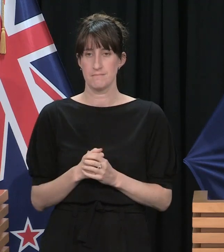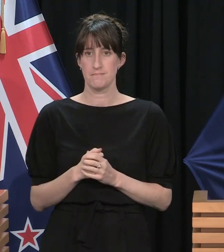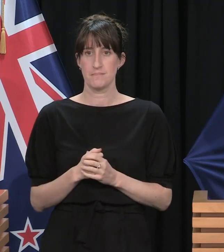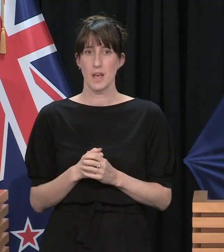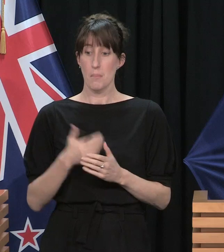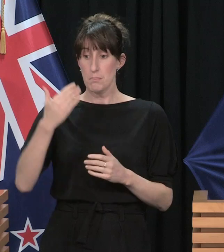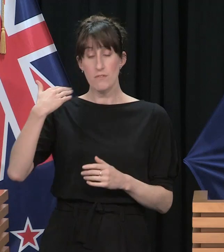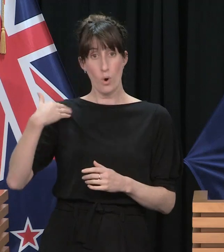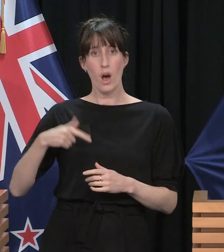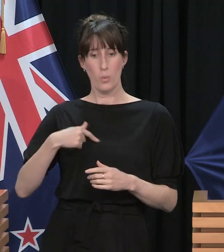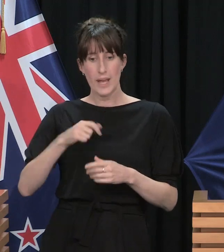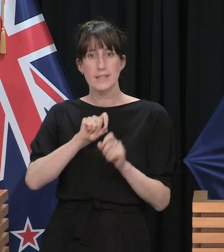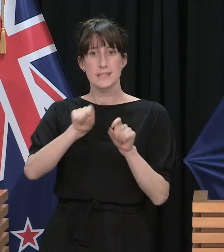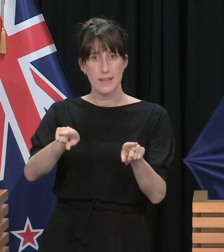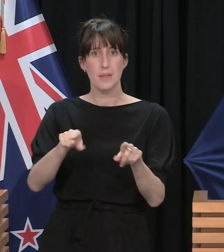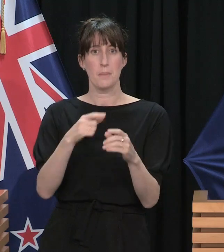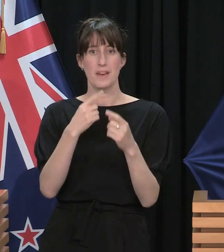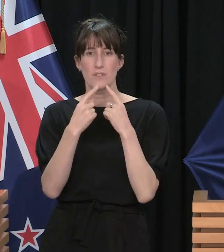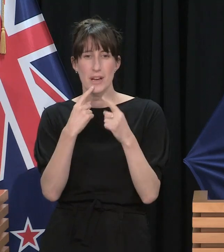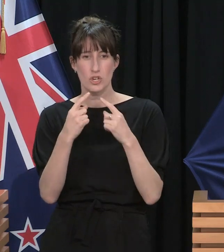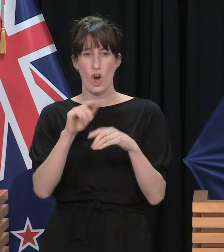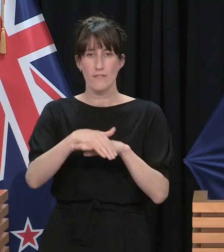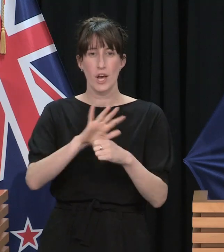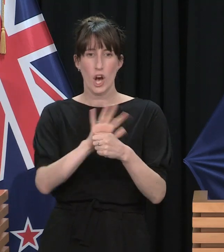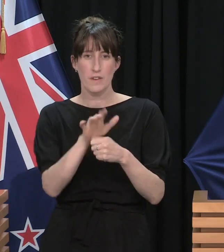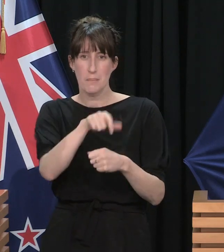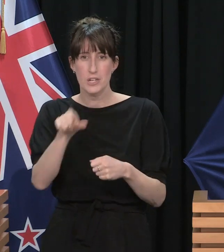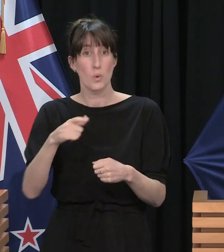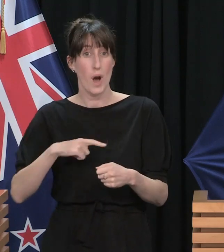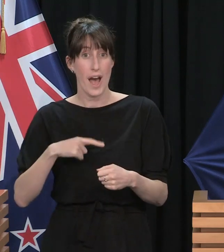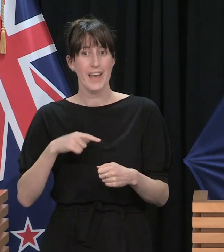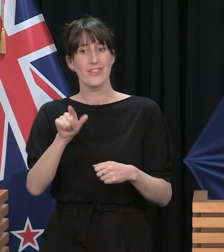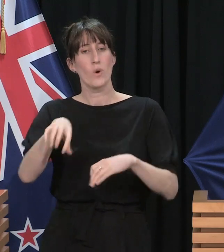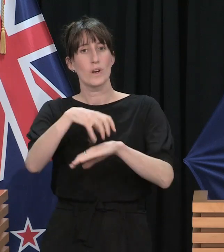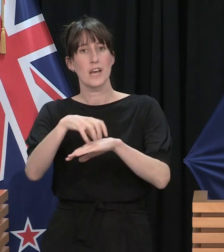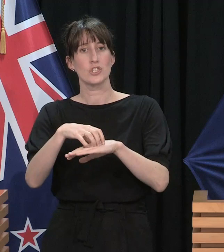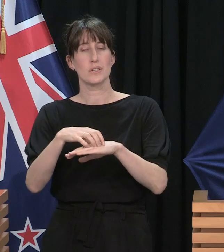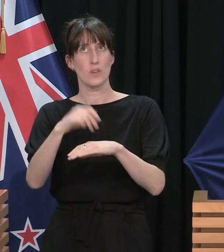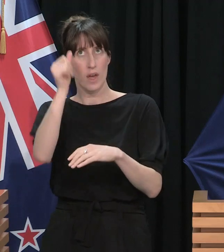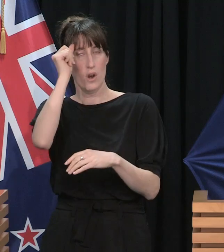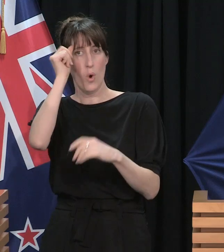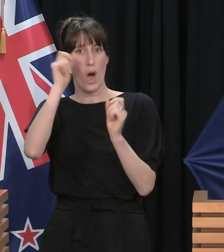it had been sent right from early on in the pandemic, to support their operational